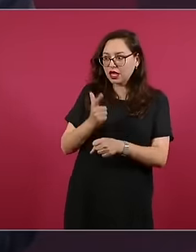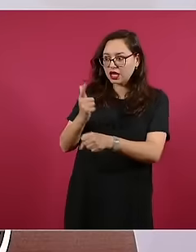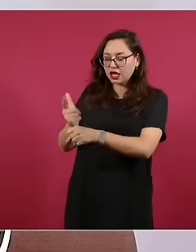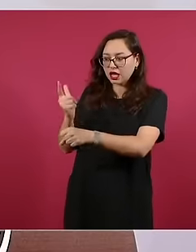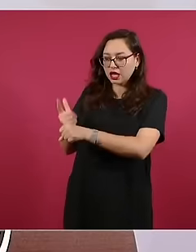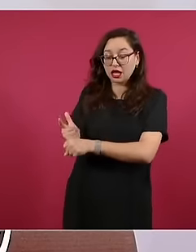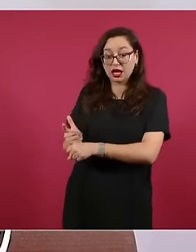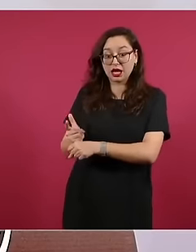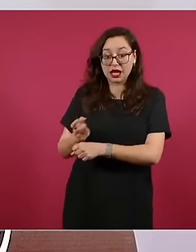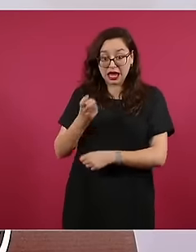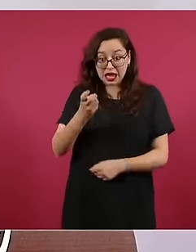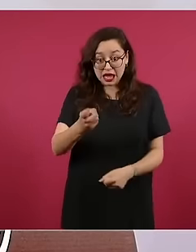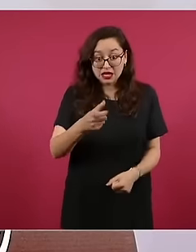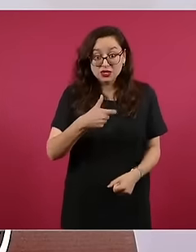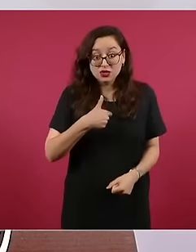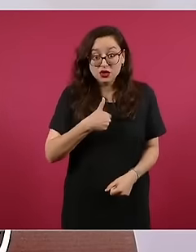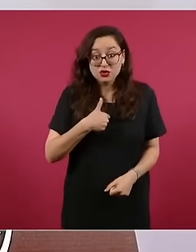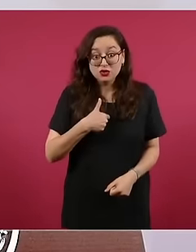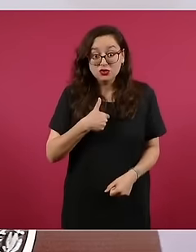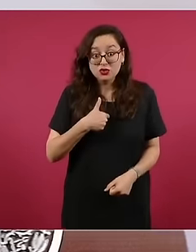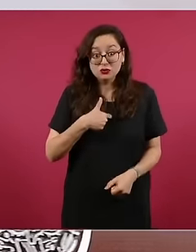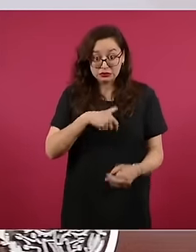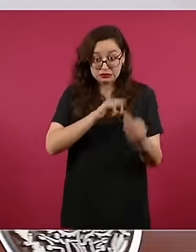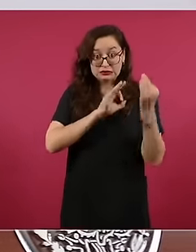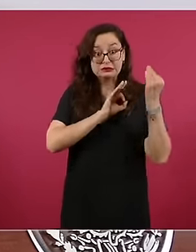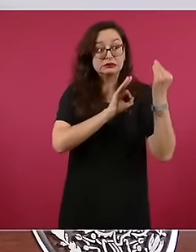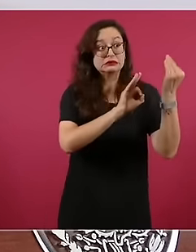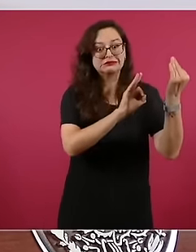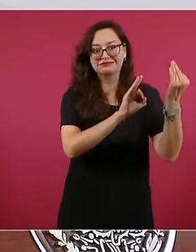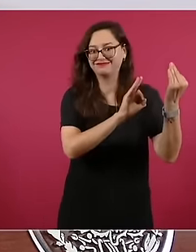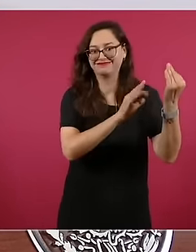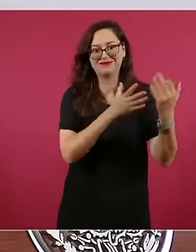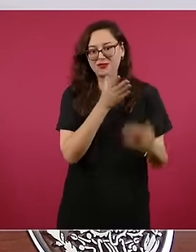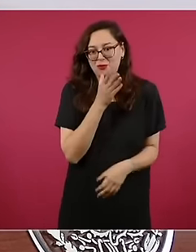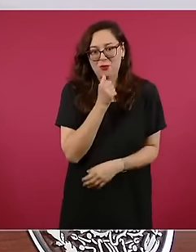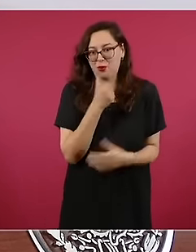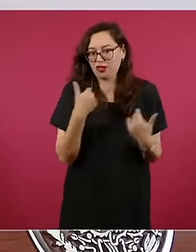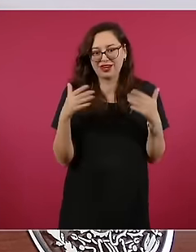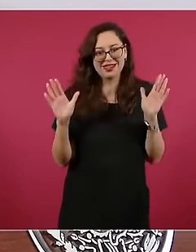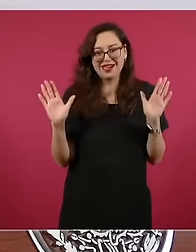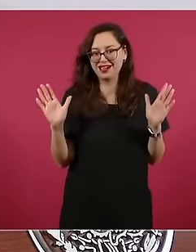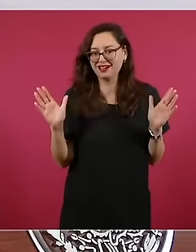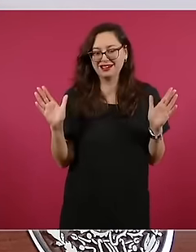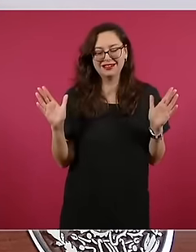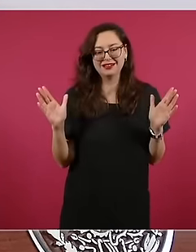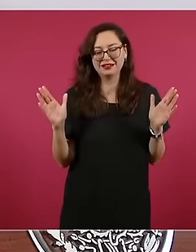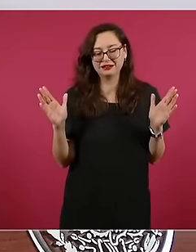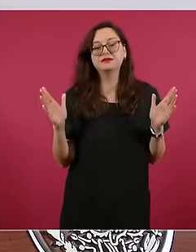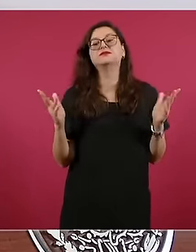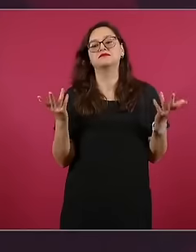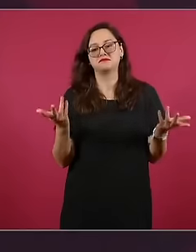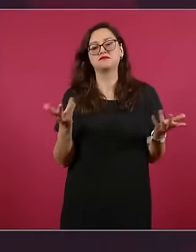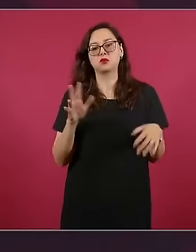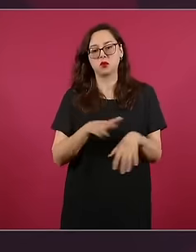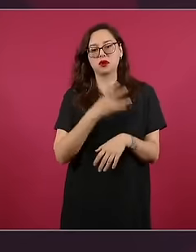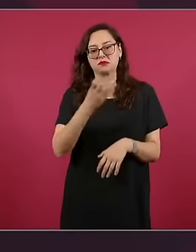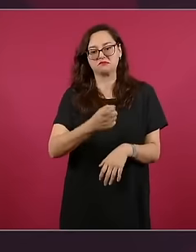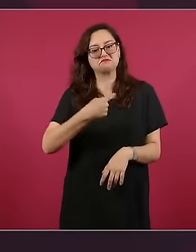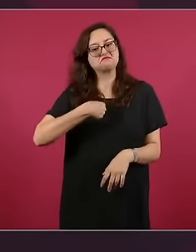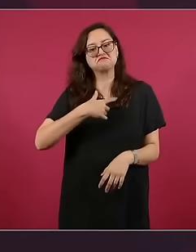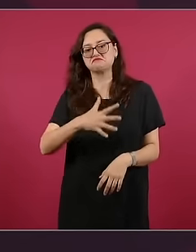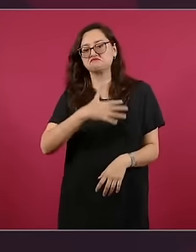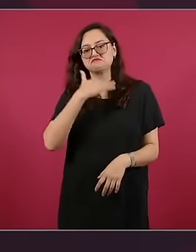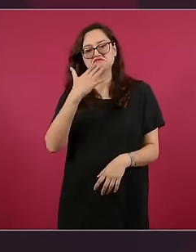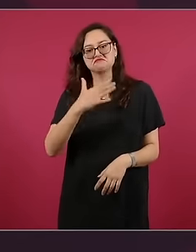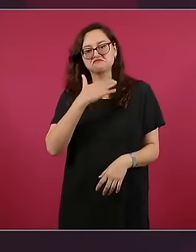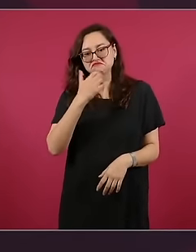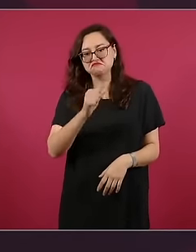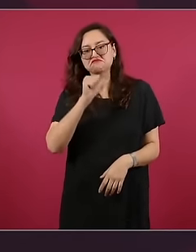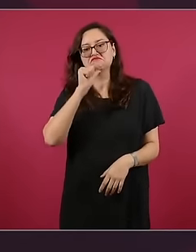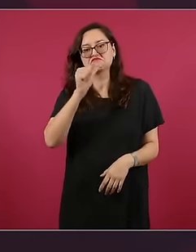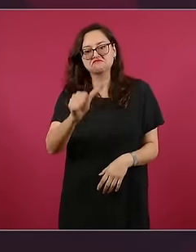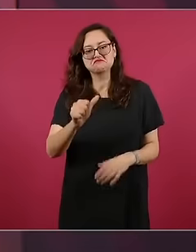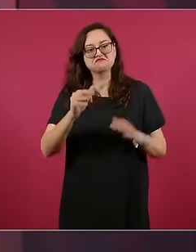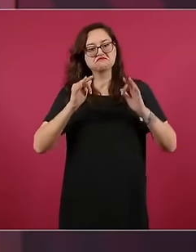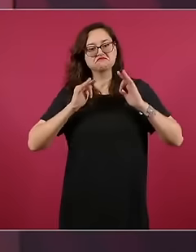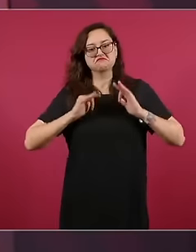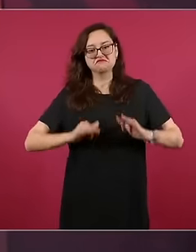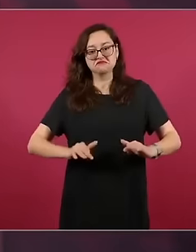So the best thing is to banish corruption from Mexico that has